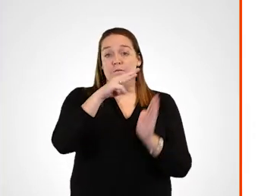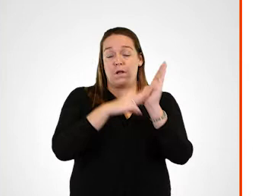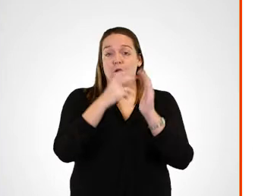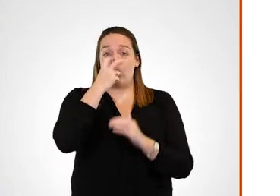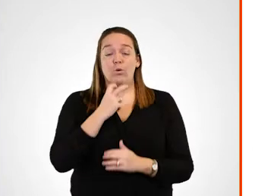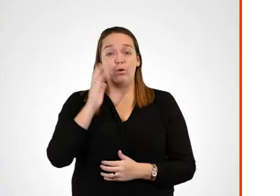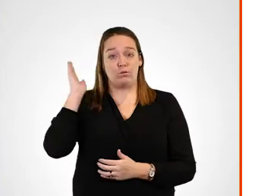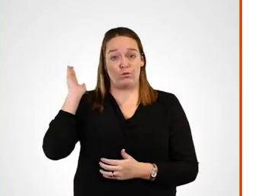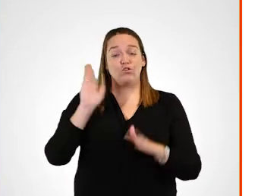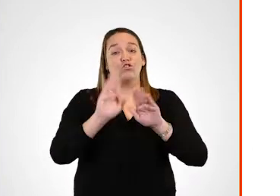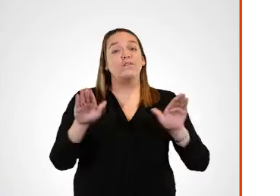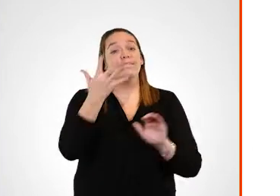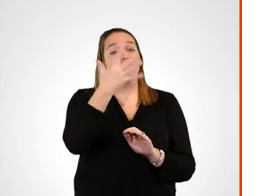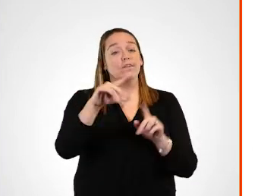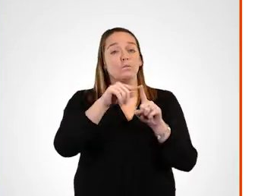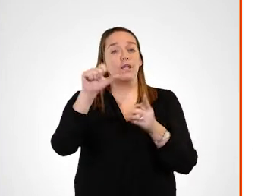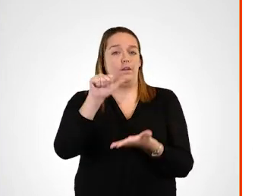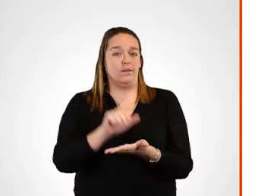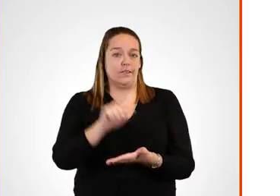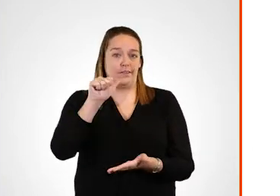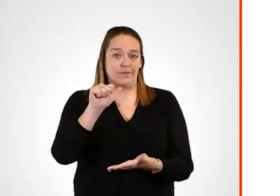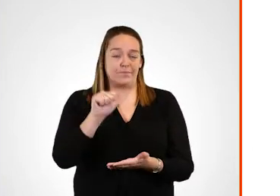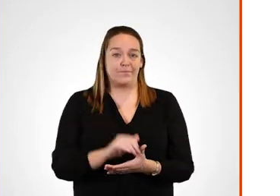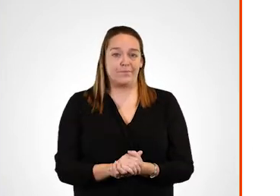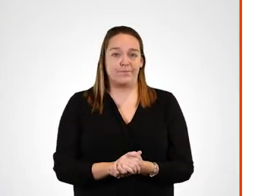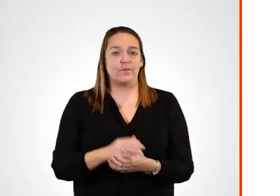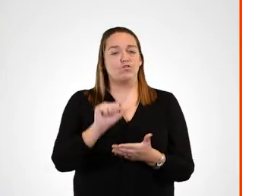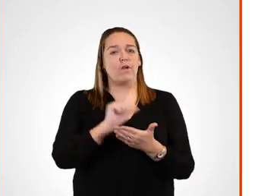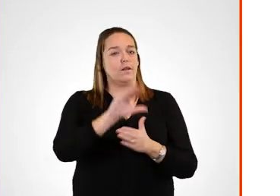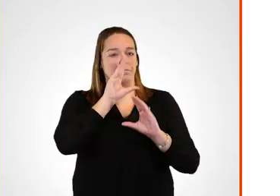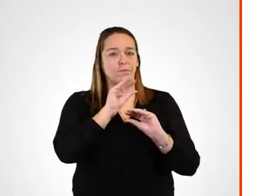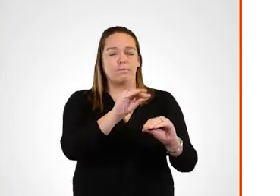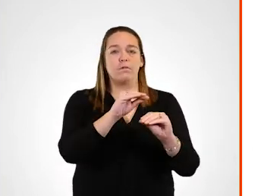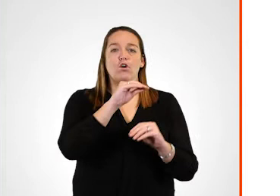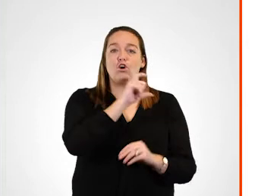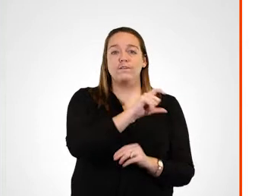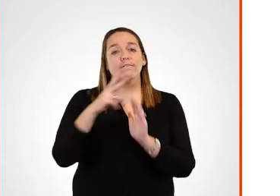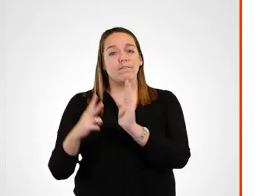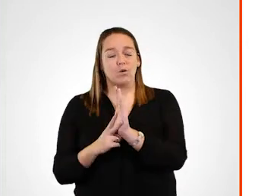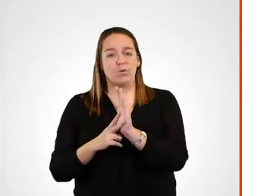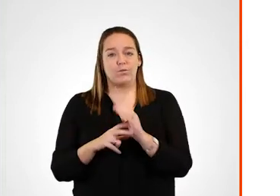about 50% correct in producing the consonants and vowels in the target words.